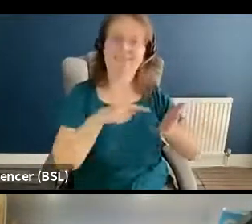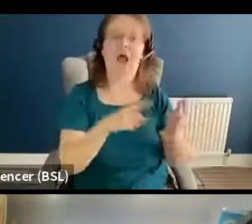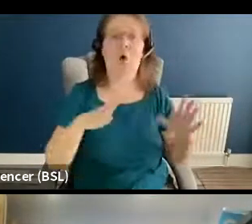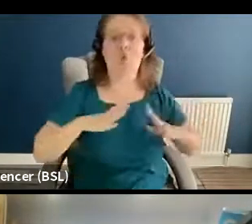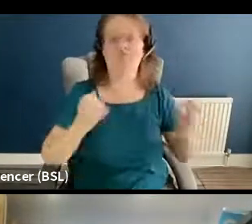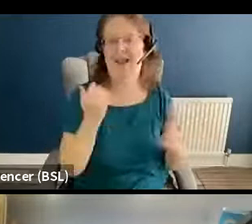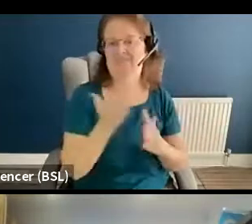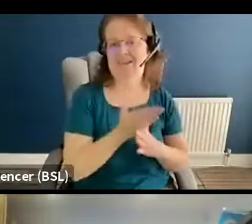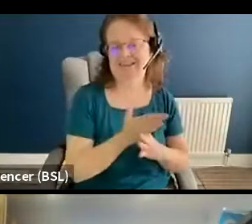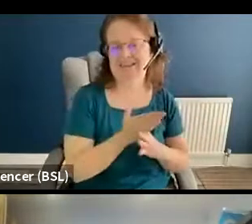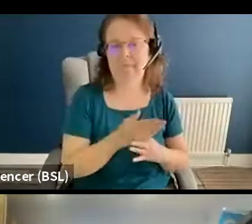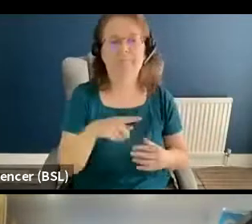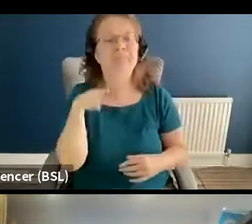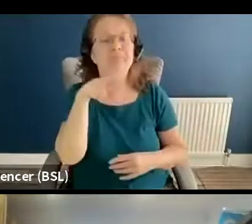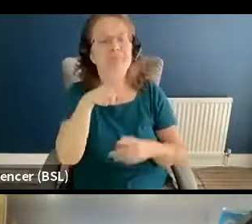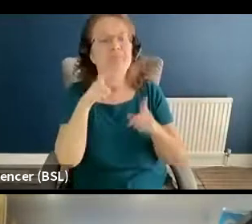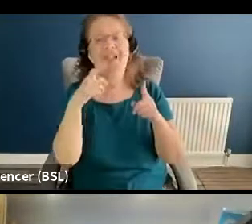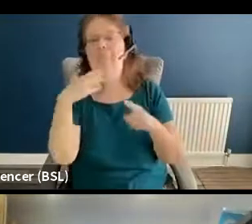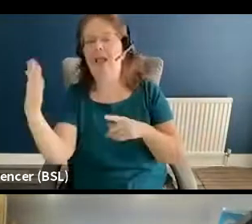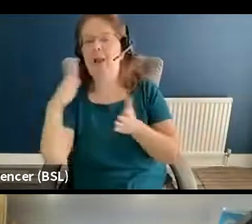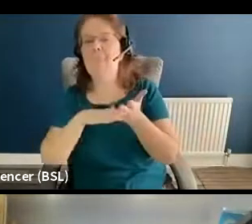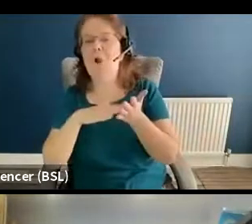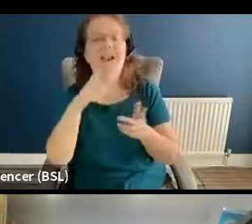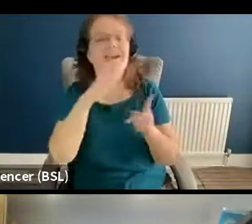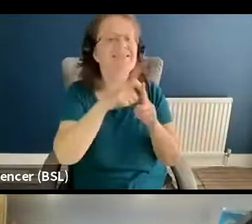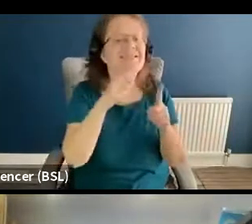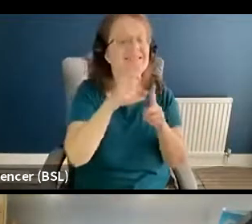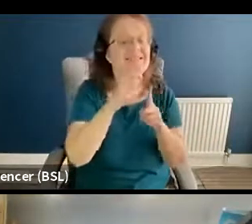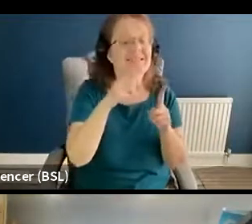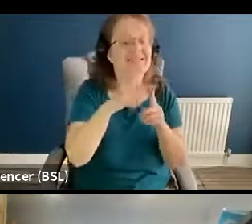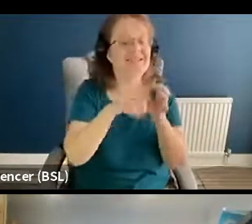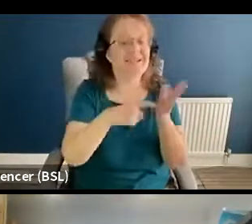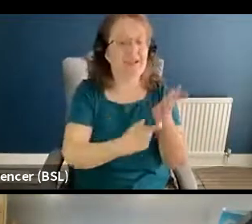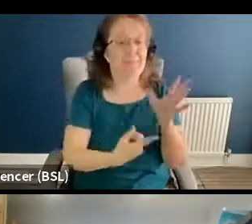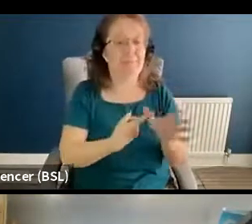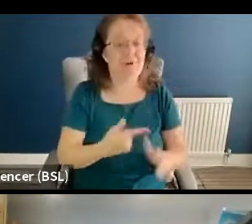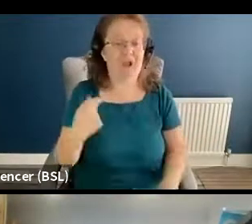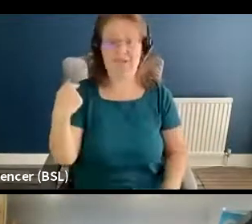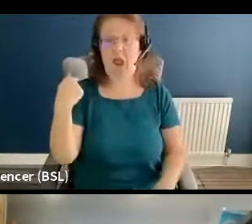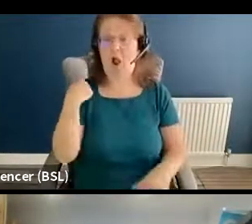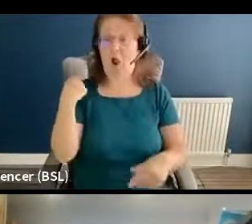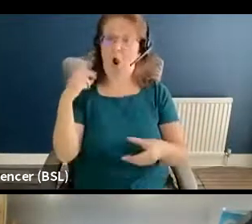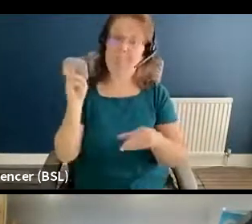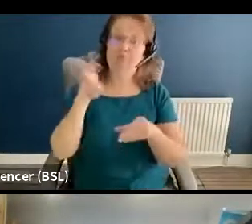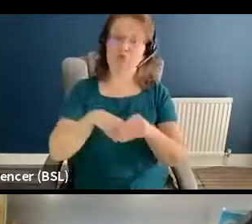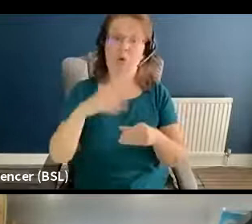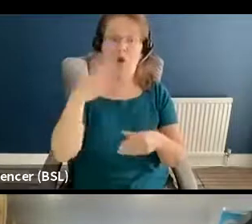And lastly, Debra. Thanks Mike. And I am joining from the United States where we are heavily suing